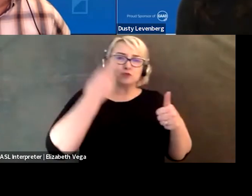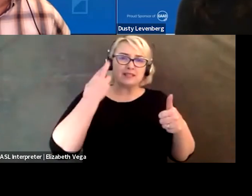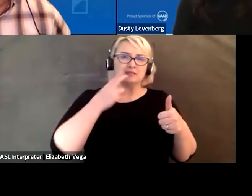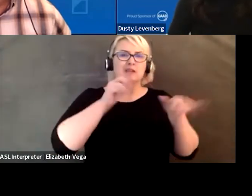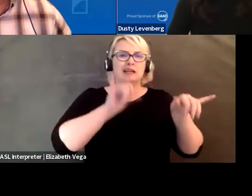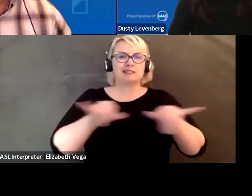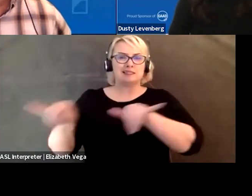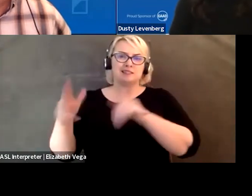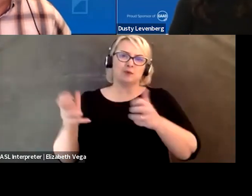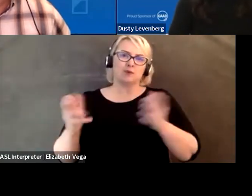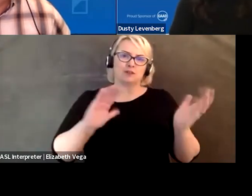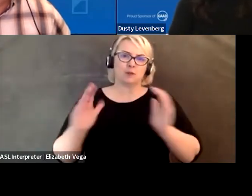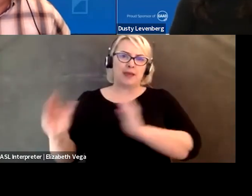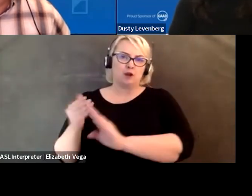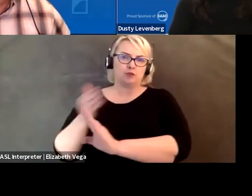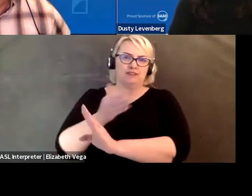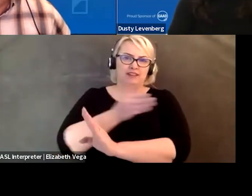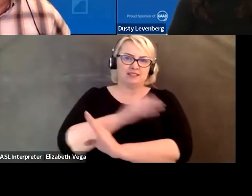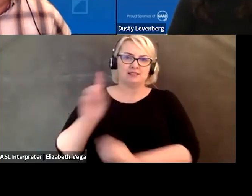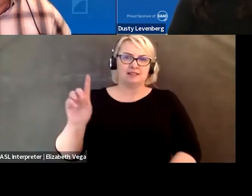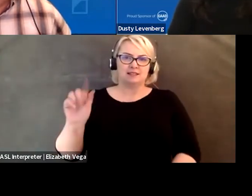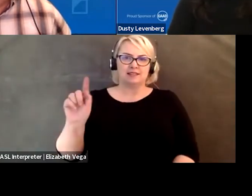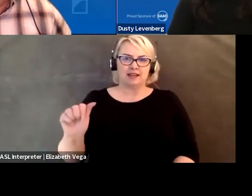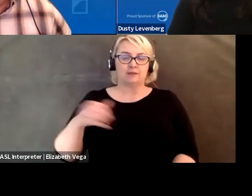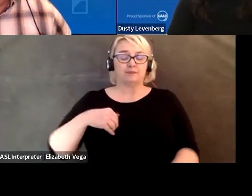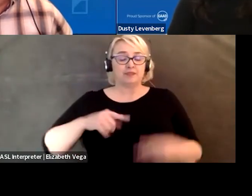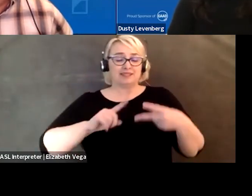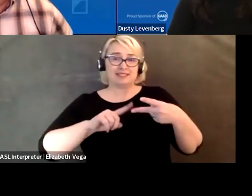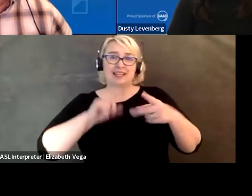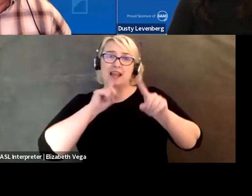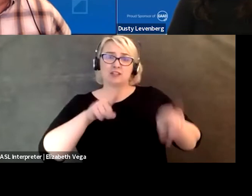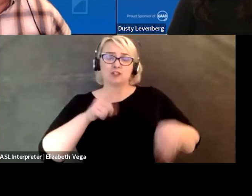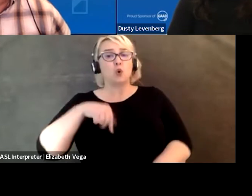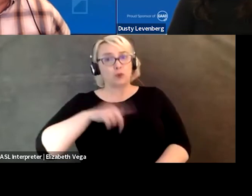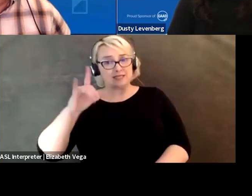The second answer would be we considered it, and we'll consider it again next year.